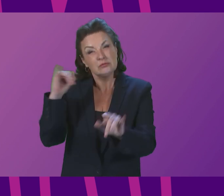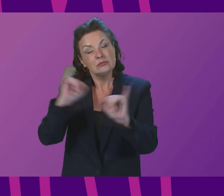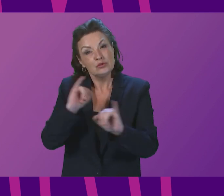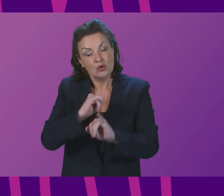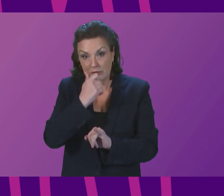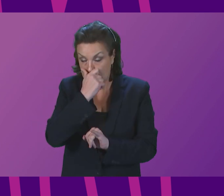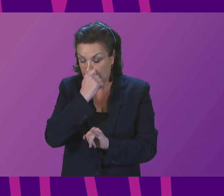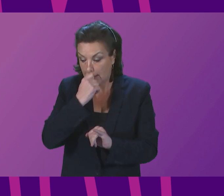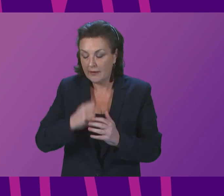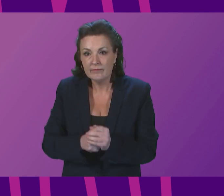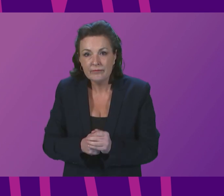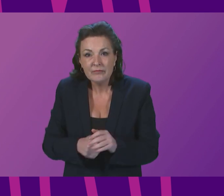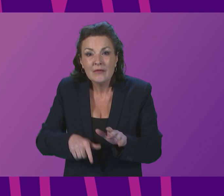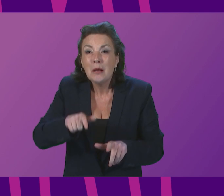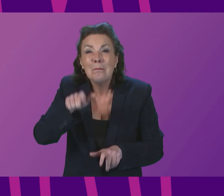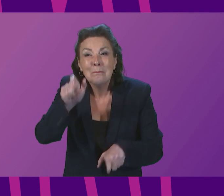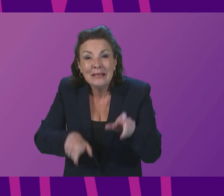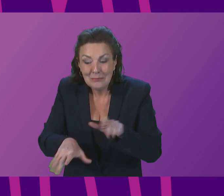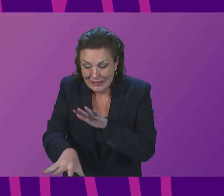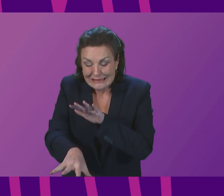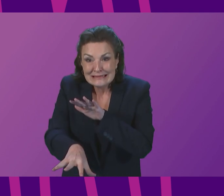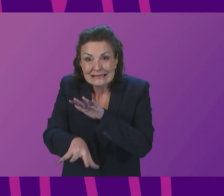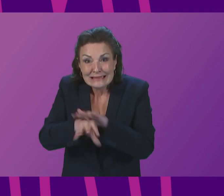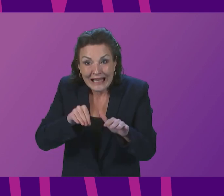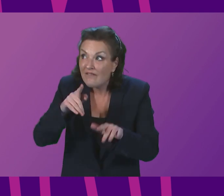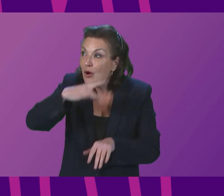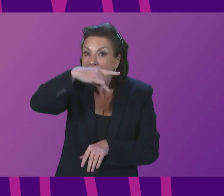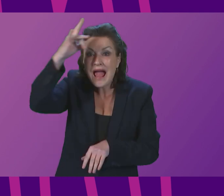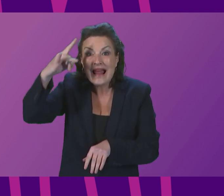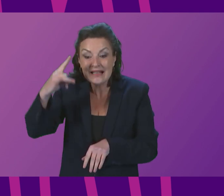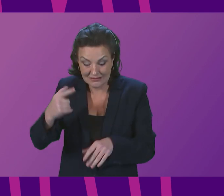We have heard about people stealing fuel canisters in the Highlands; families turning down fresh